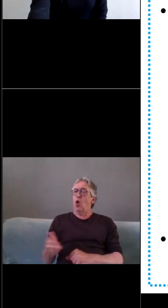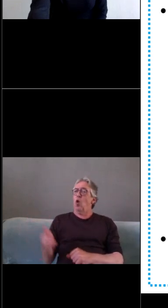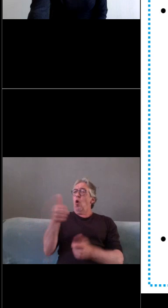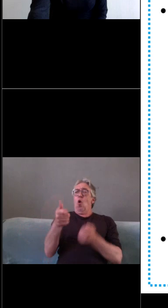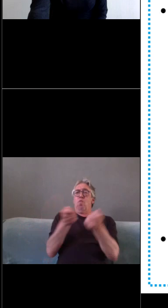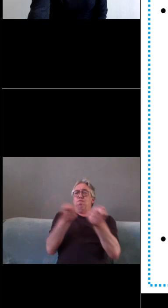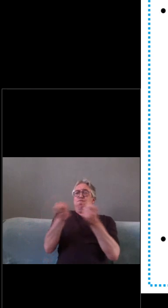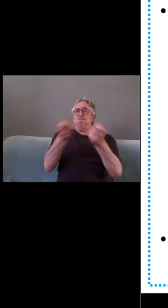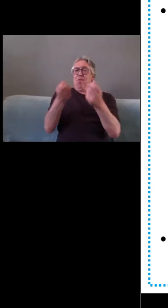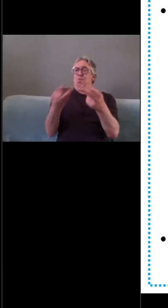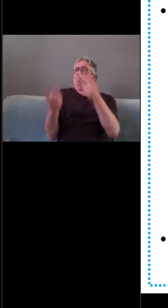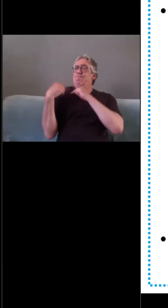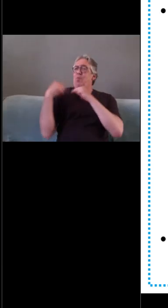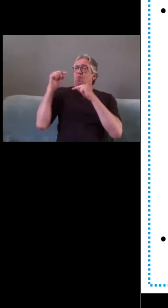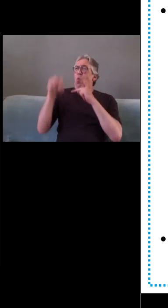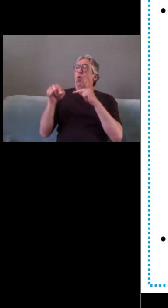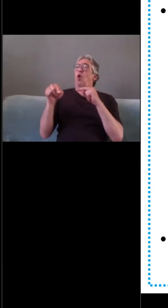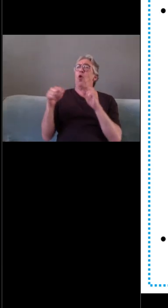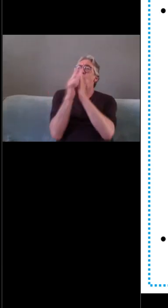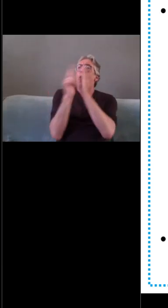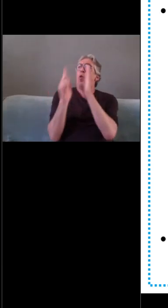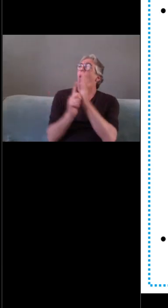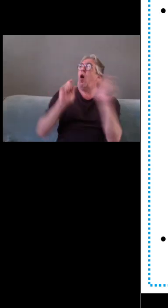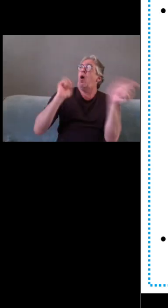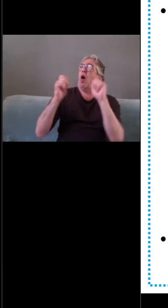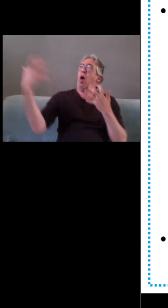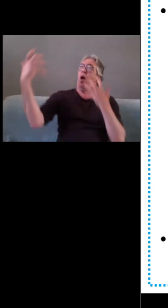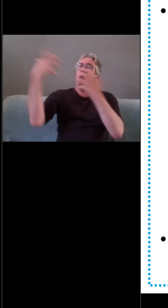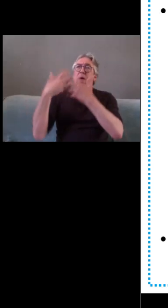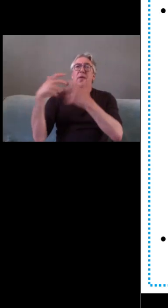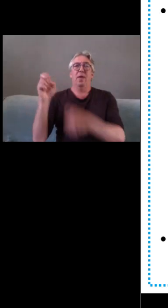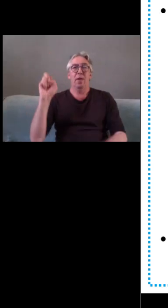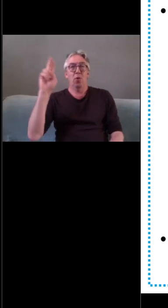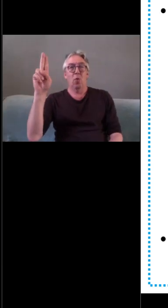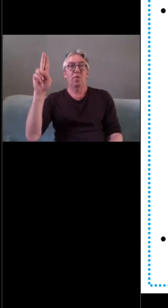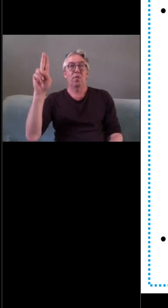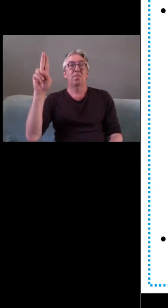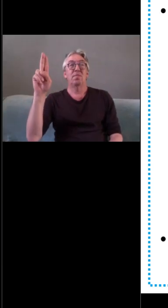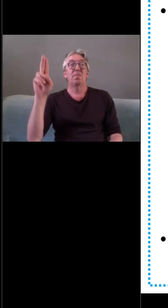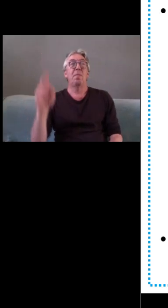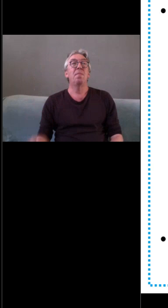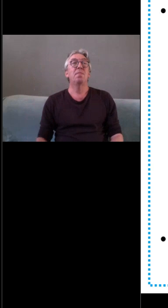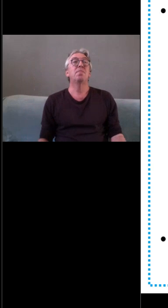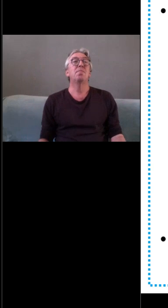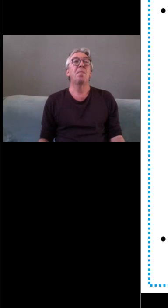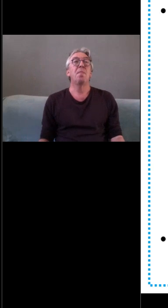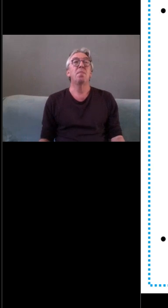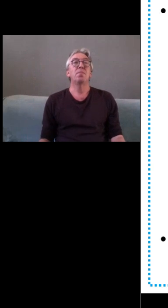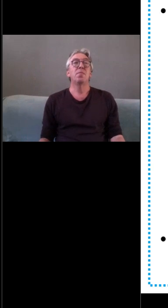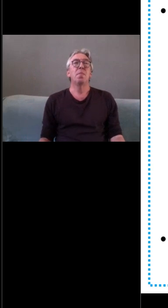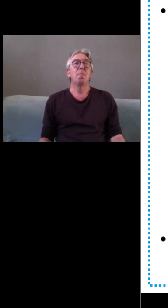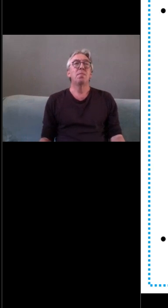Just a small editorial comment, it should be actually National Regulatory Authorities and not enforcement authorities